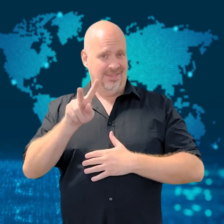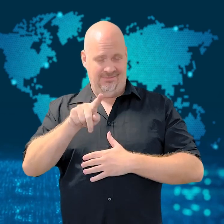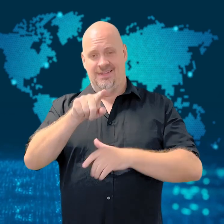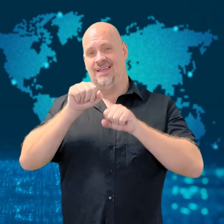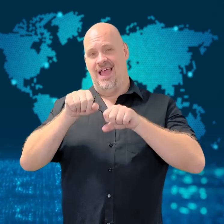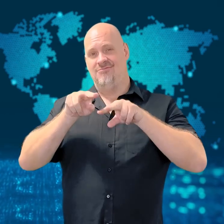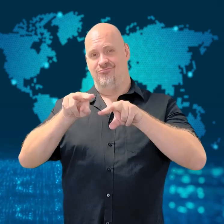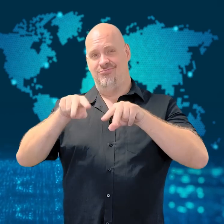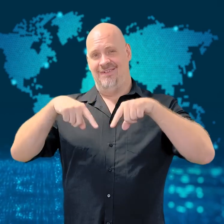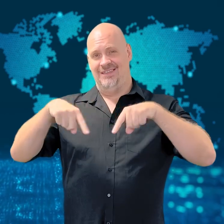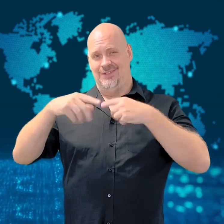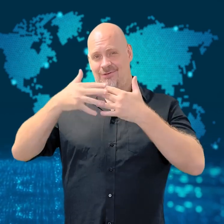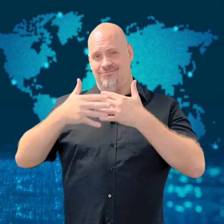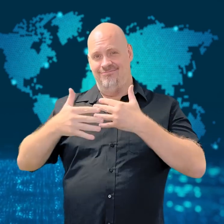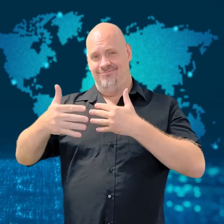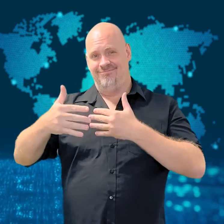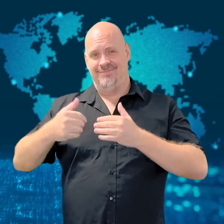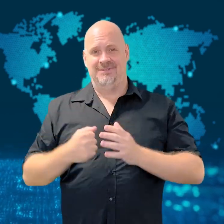to get new video updates!